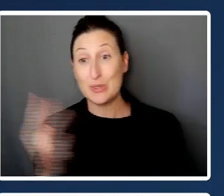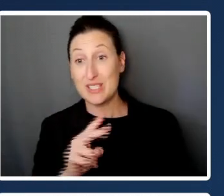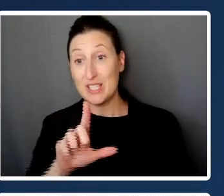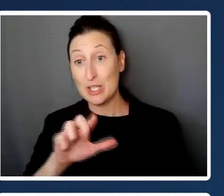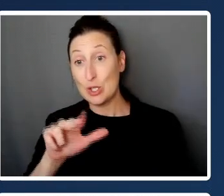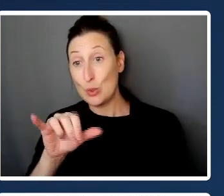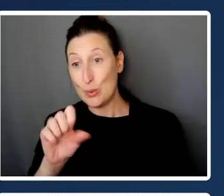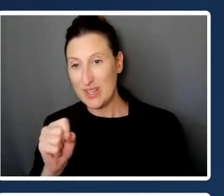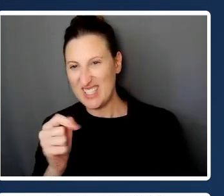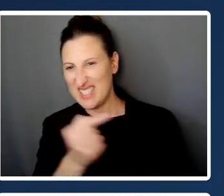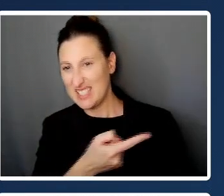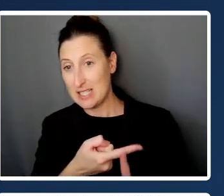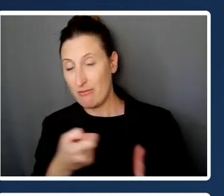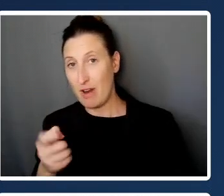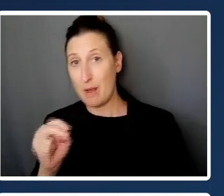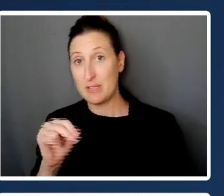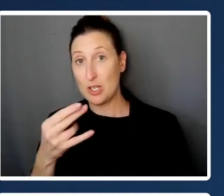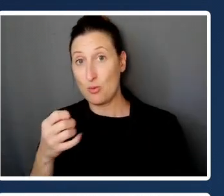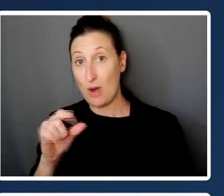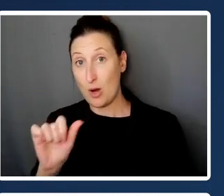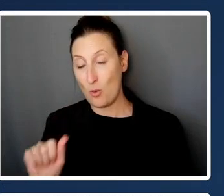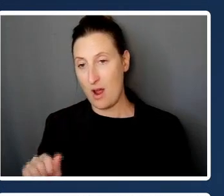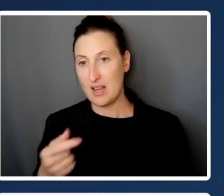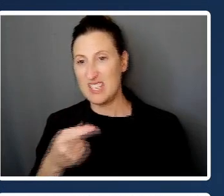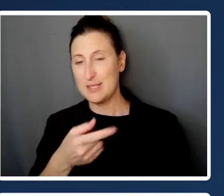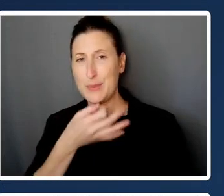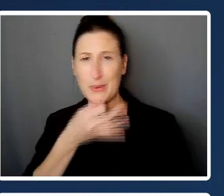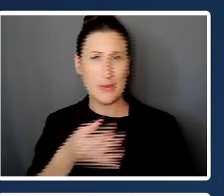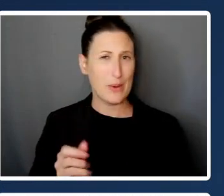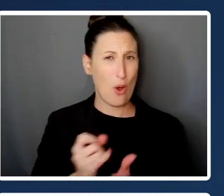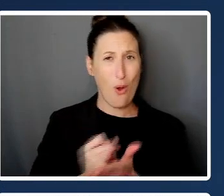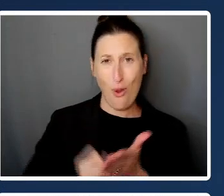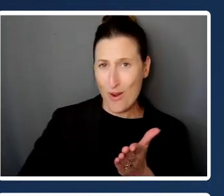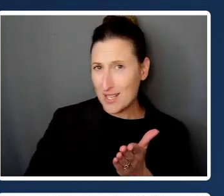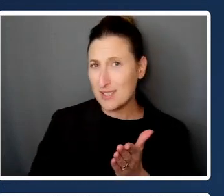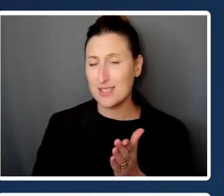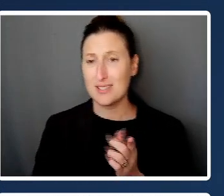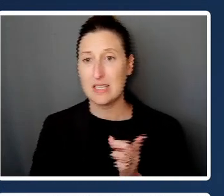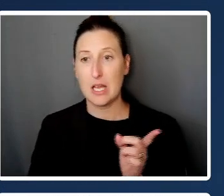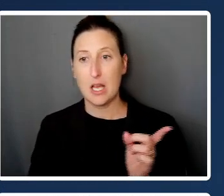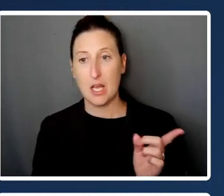He's a really talented artist. And so, we, you know, asked him if he would make portraits. So,